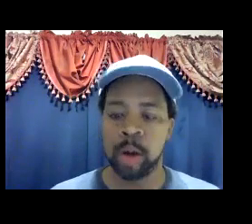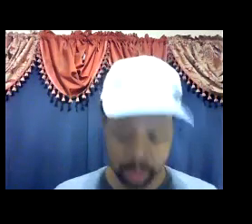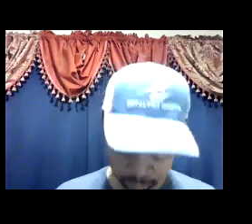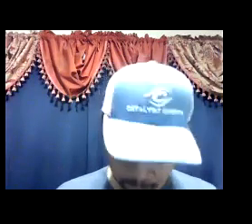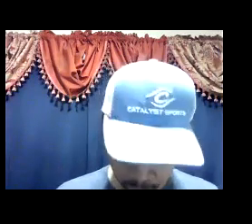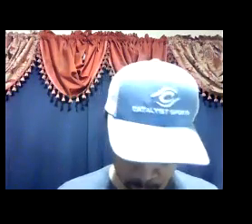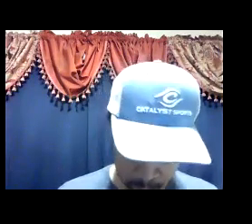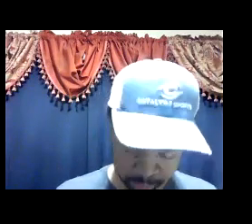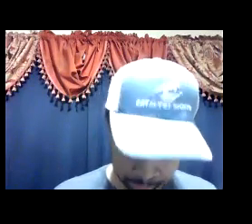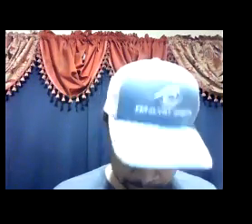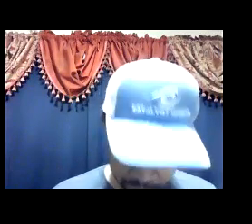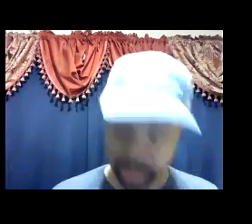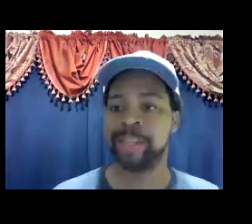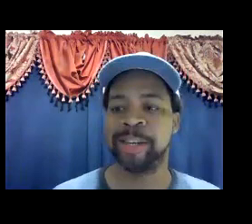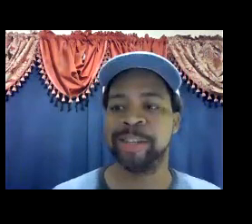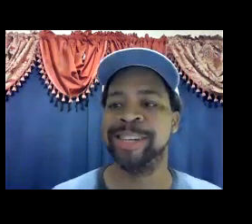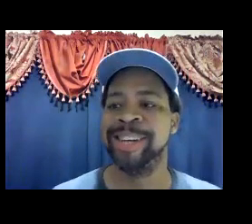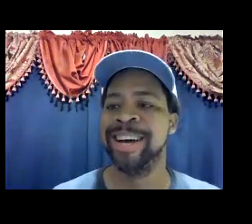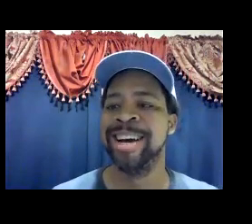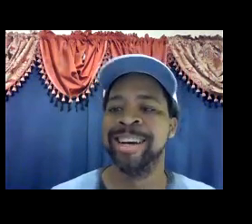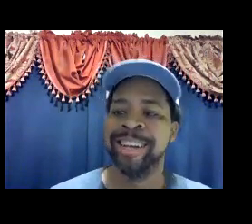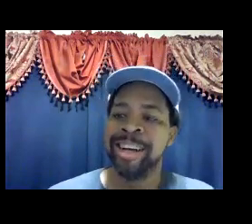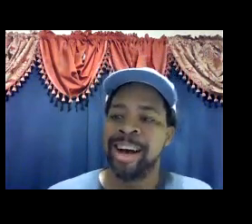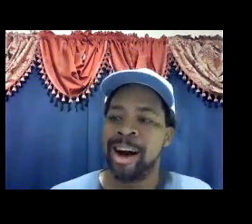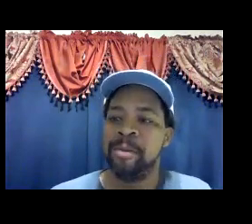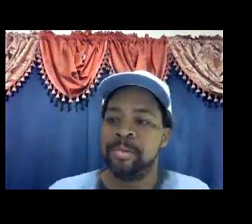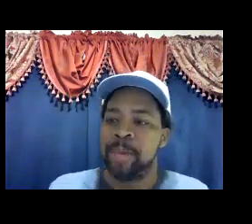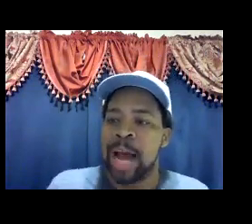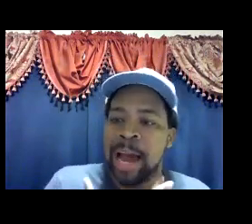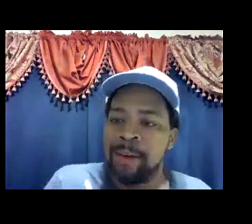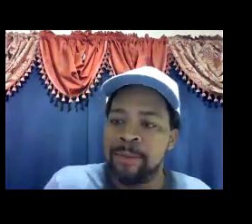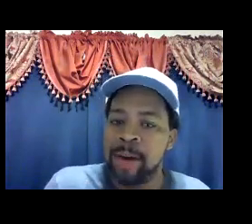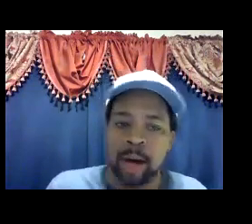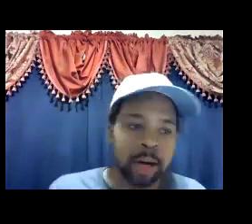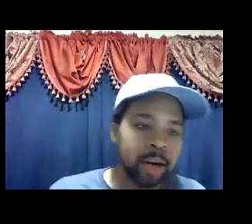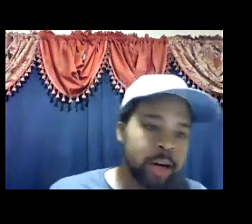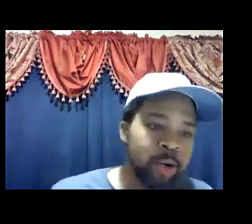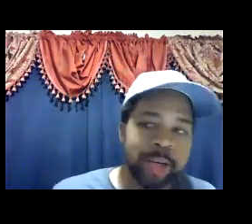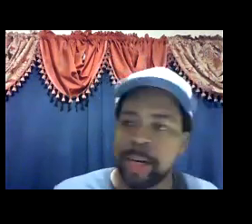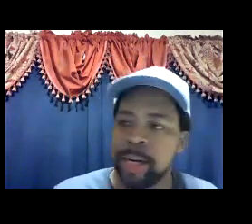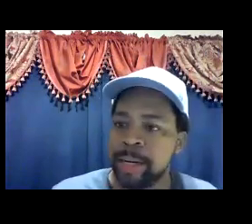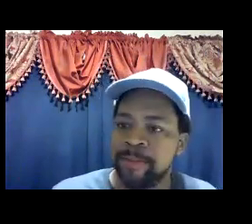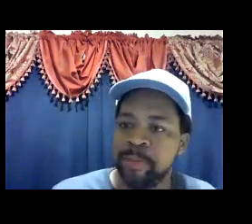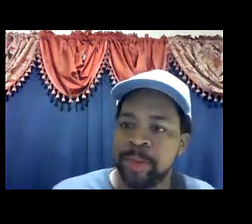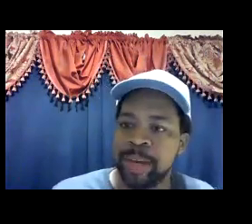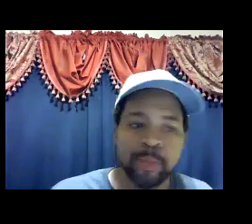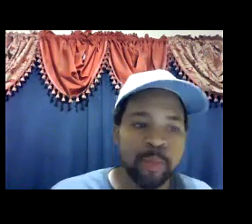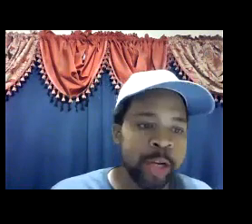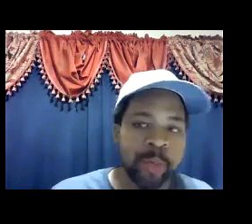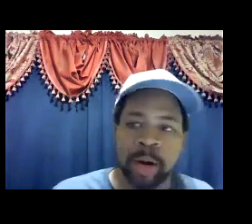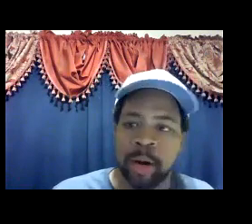one of my favorite t-shirts, um I have good teeth and a big smile.